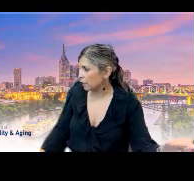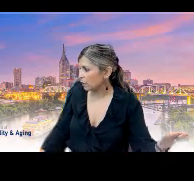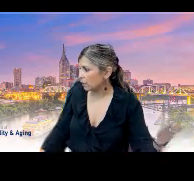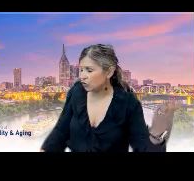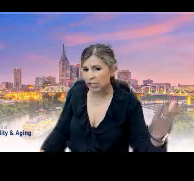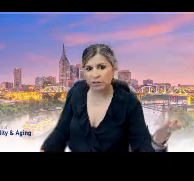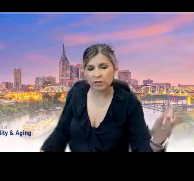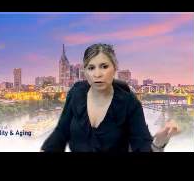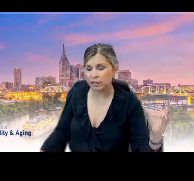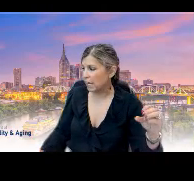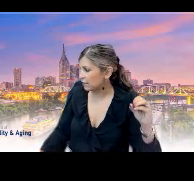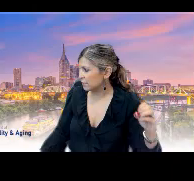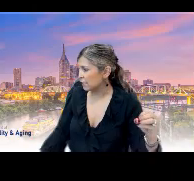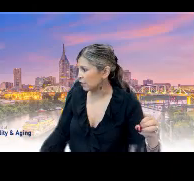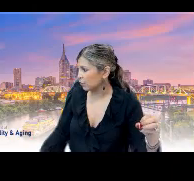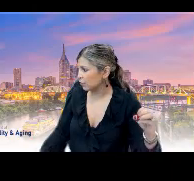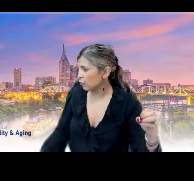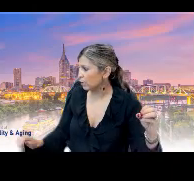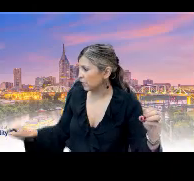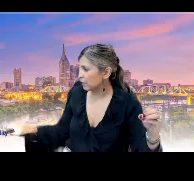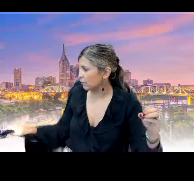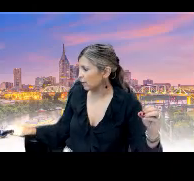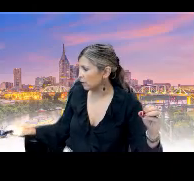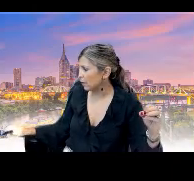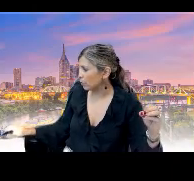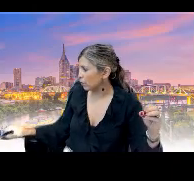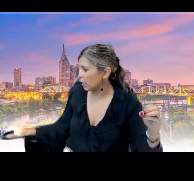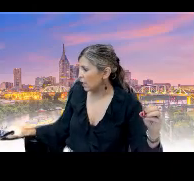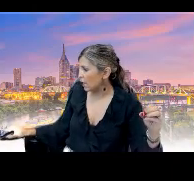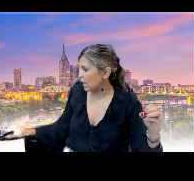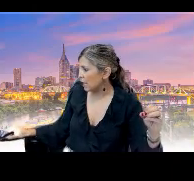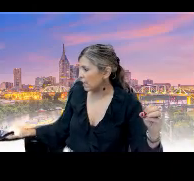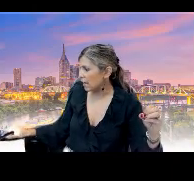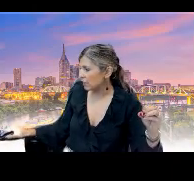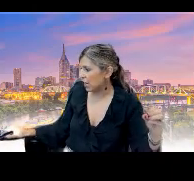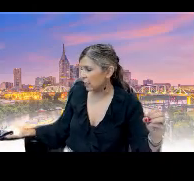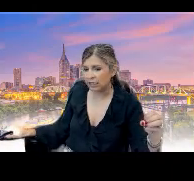last 10 years you were an immediate family member has had a challenge and